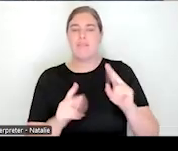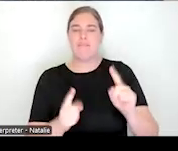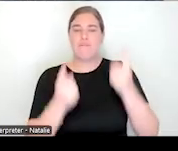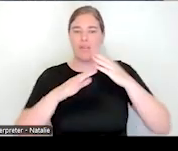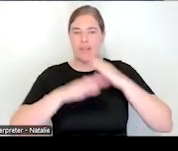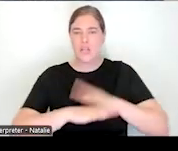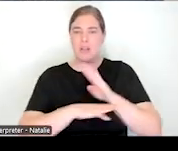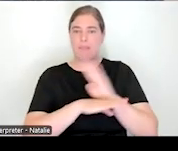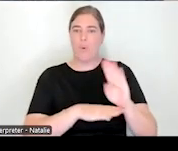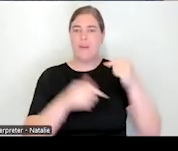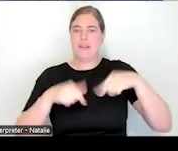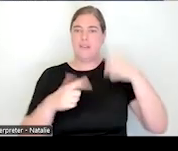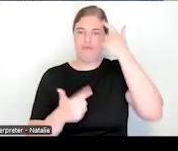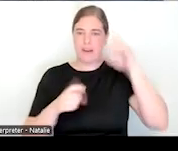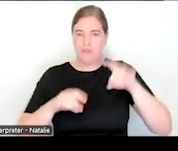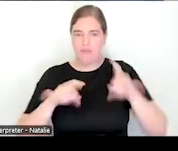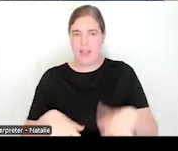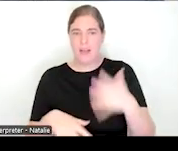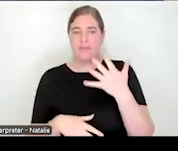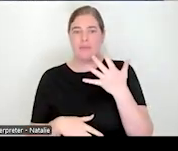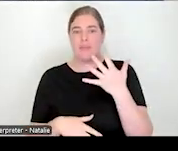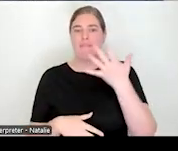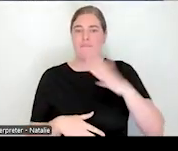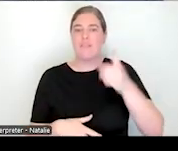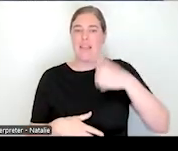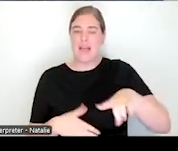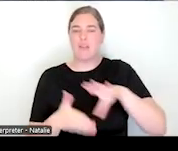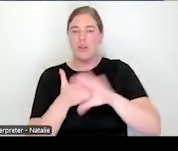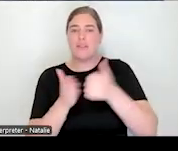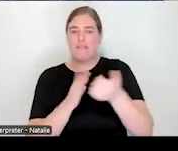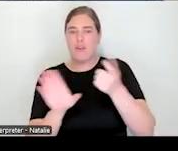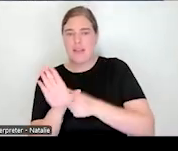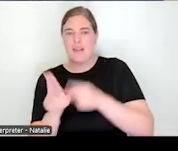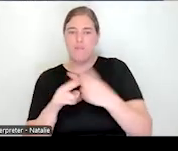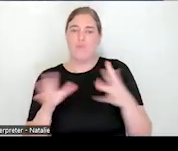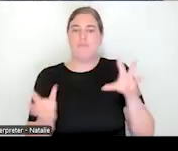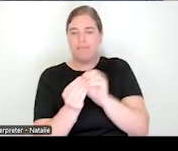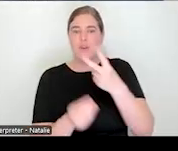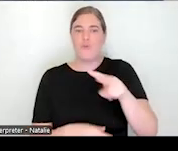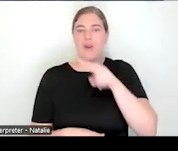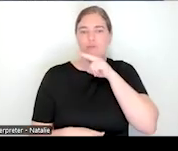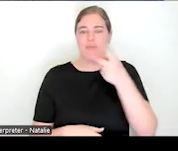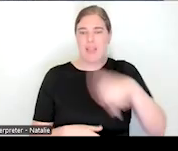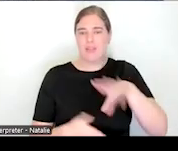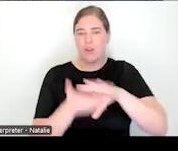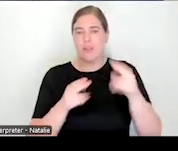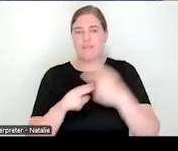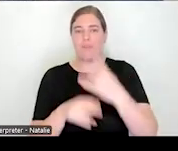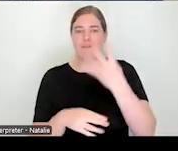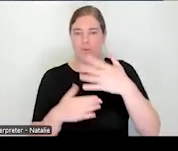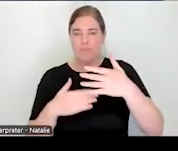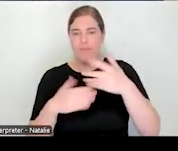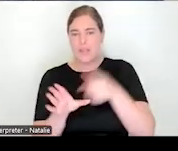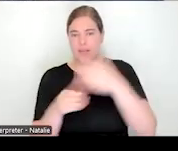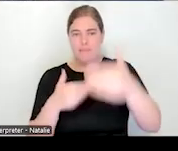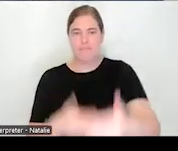$50,000 per year for a total of $200,000 to fund First Nations disability arts needs and projects,